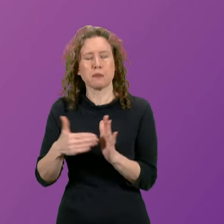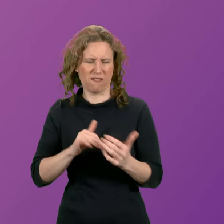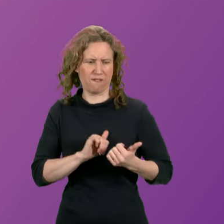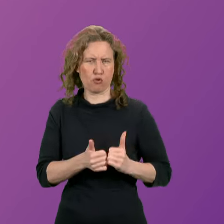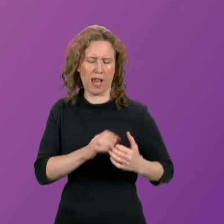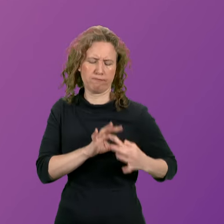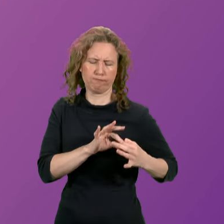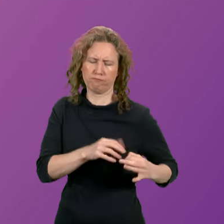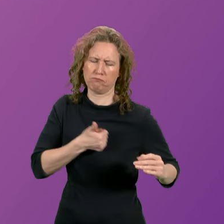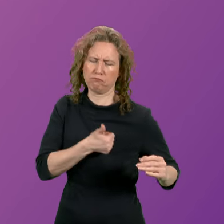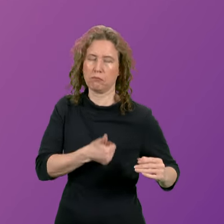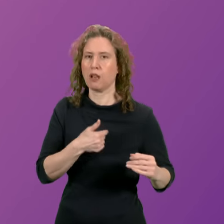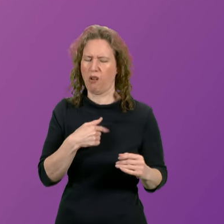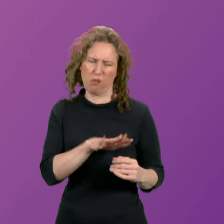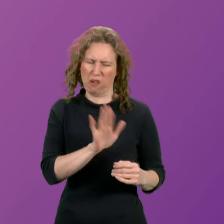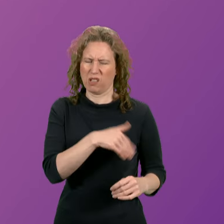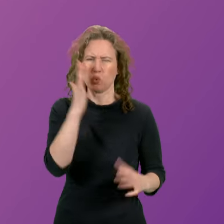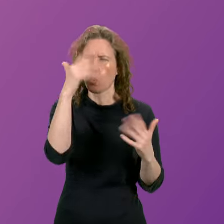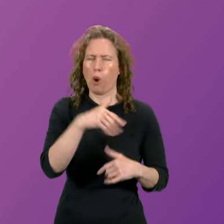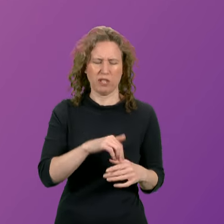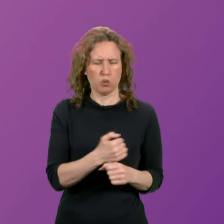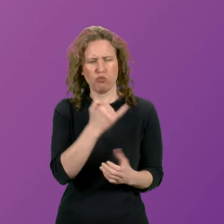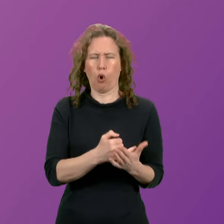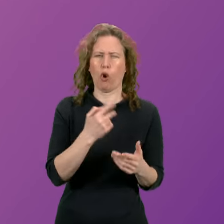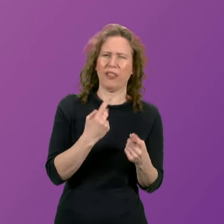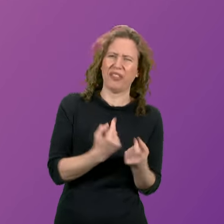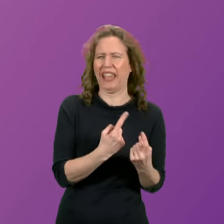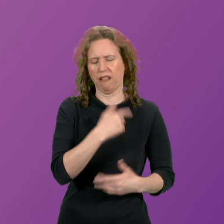and colleague, and is not doing the right thing for Scotland or this Parliament.